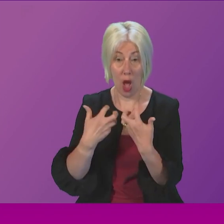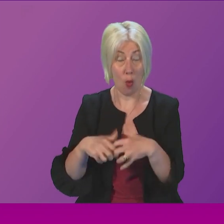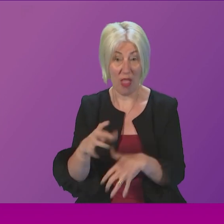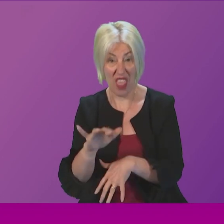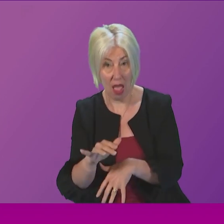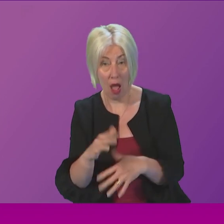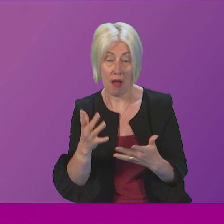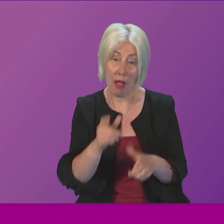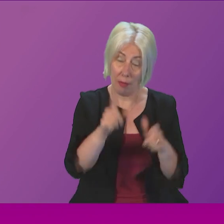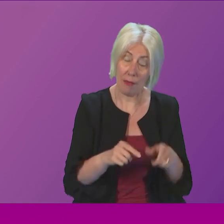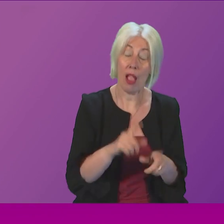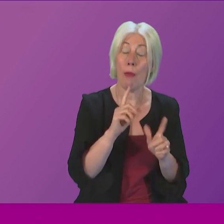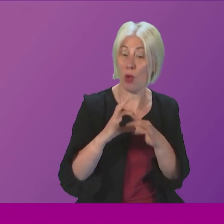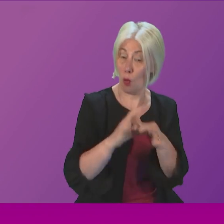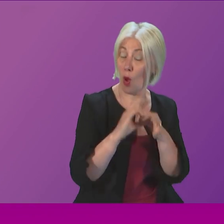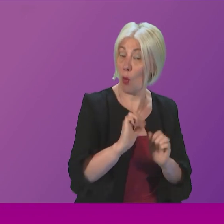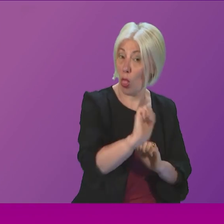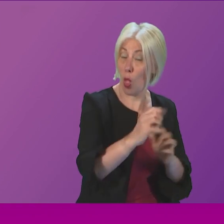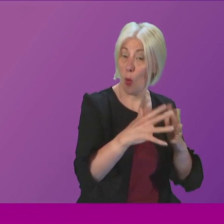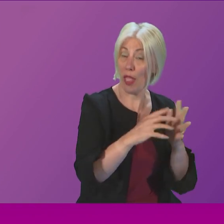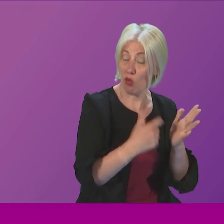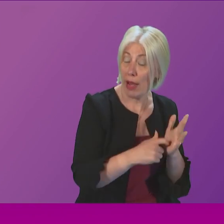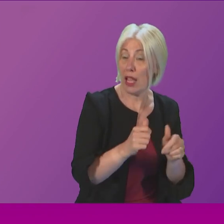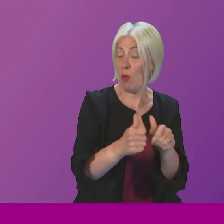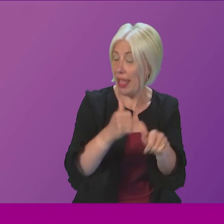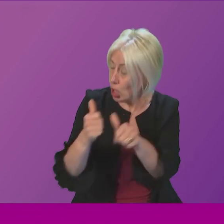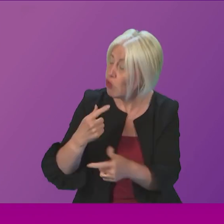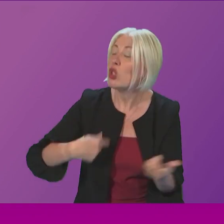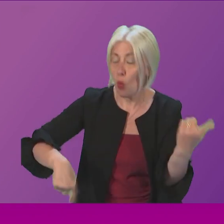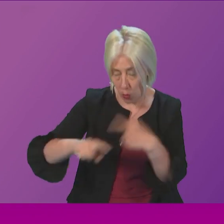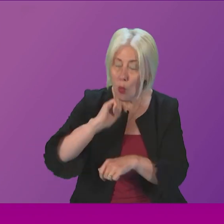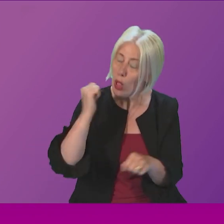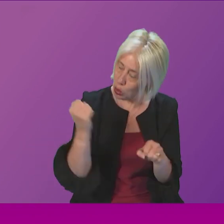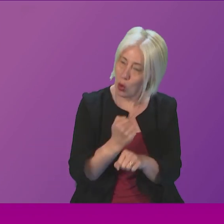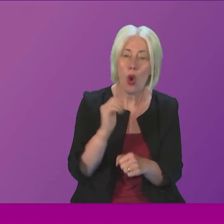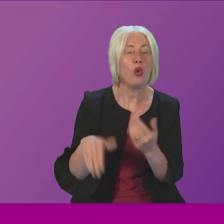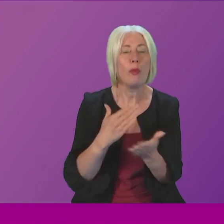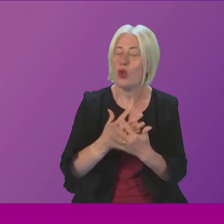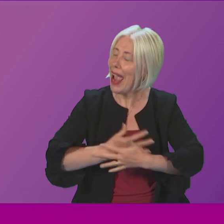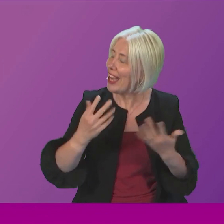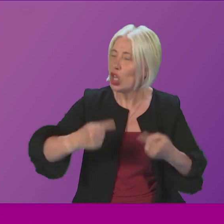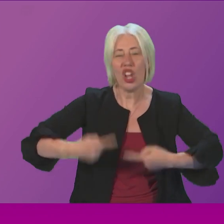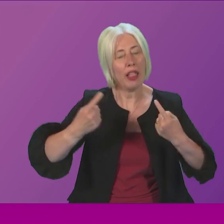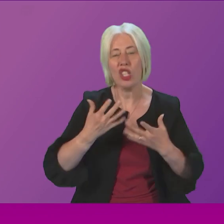We will engage with him and the sector, as we have already done, to ensure that we overcome the challenges together.